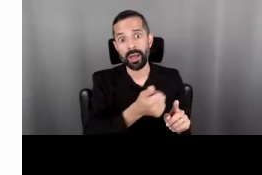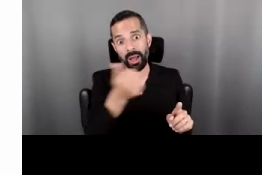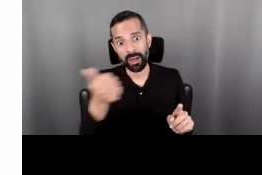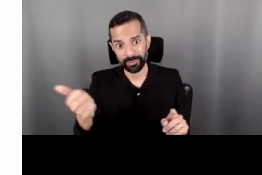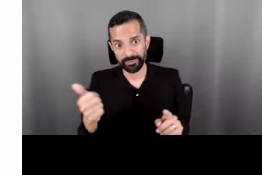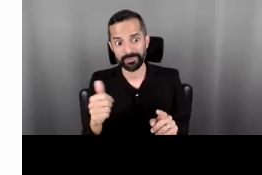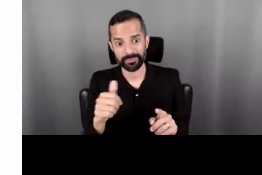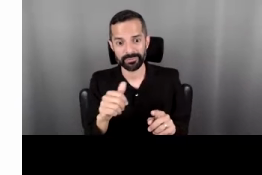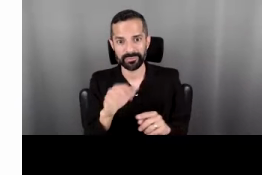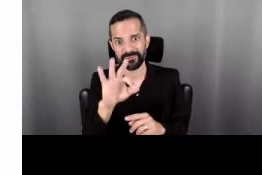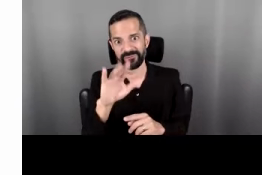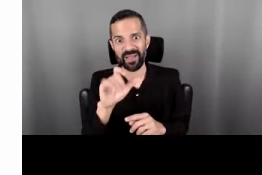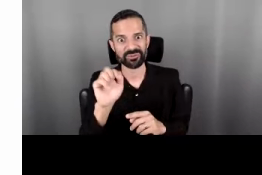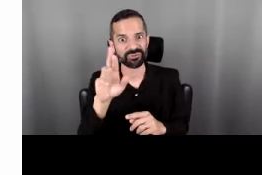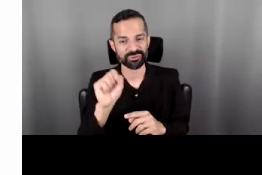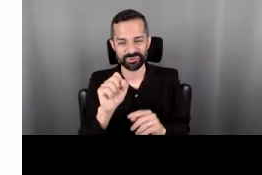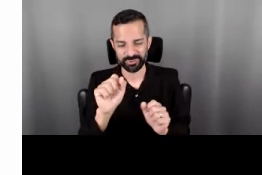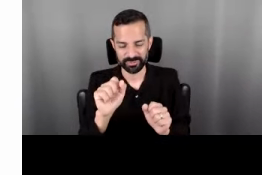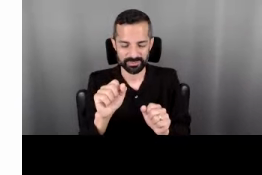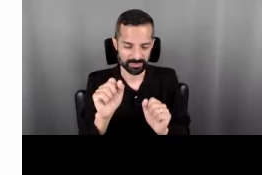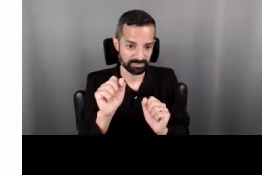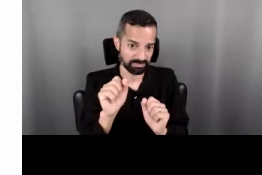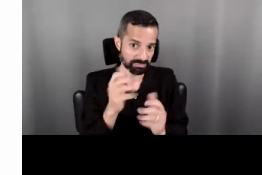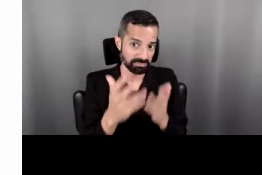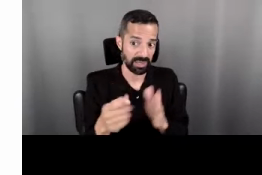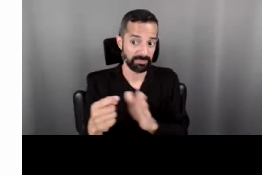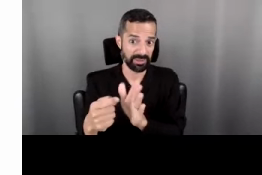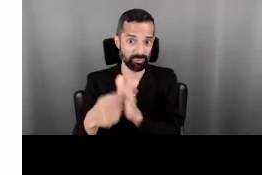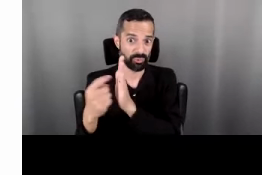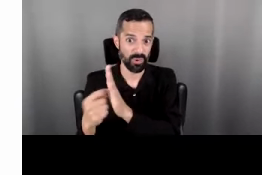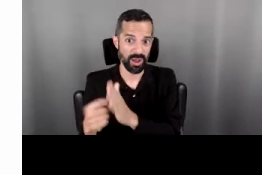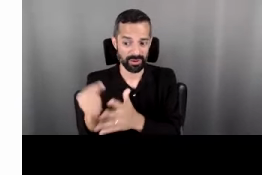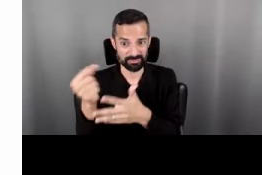that might be requisite for set request to go forward.